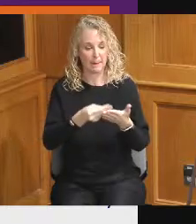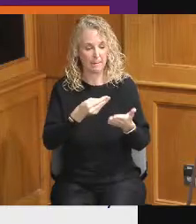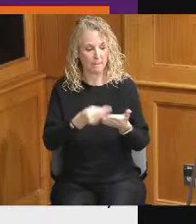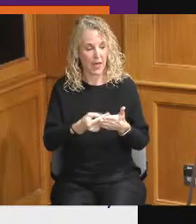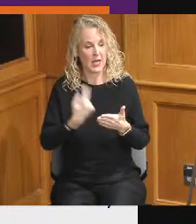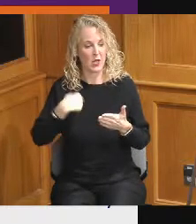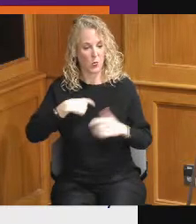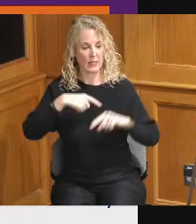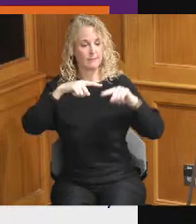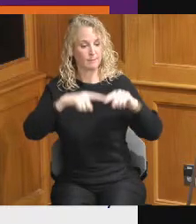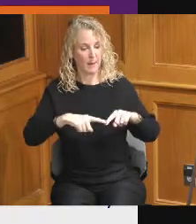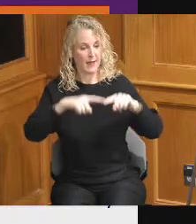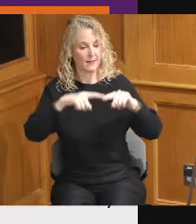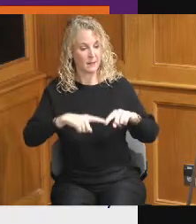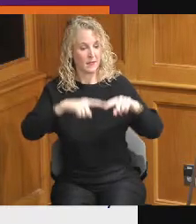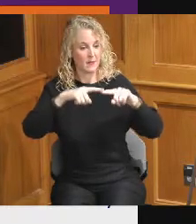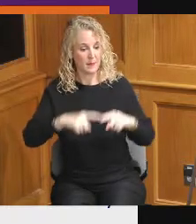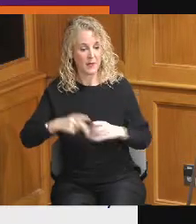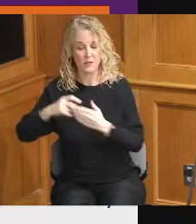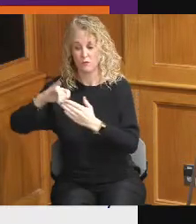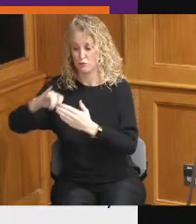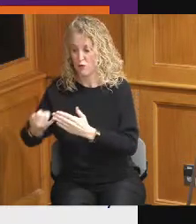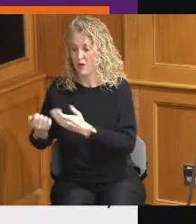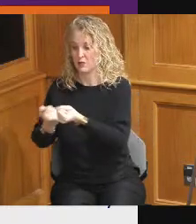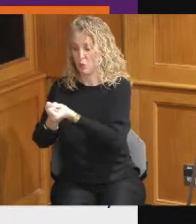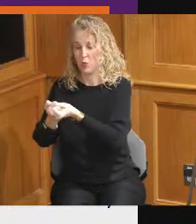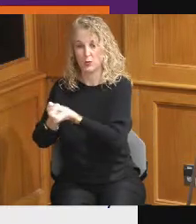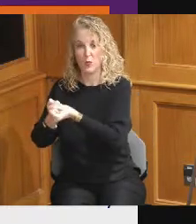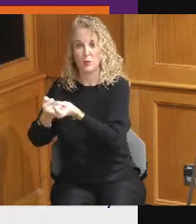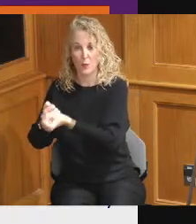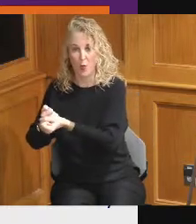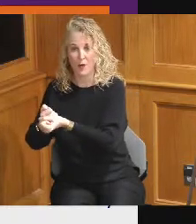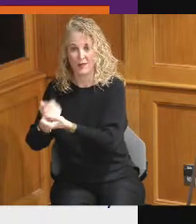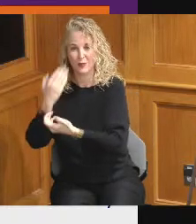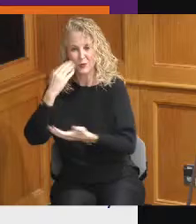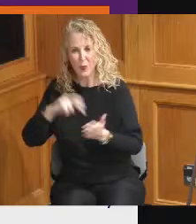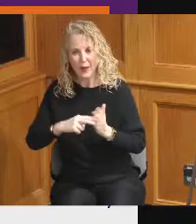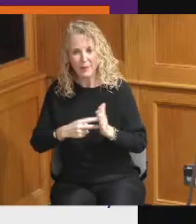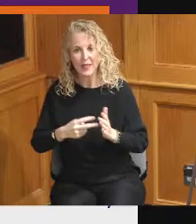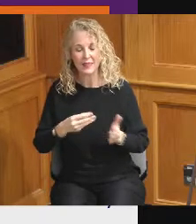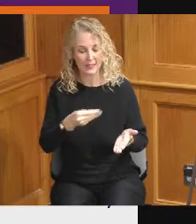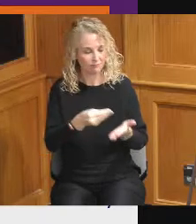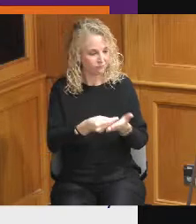trying to get a bunch of people to do the leg work to start committing to projects and then be able